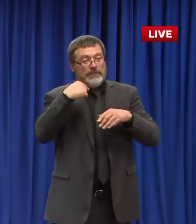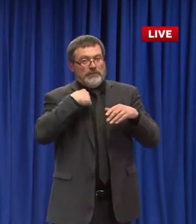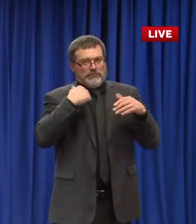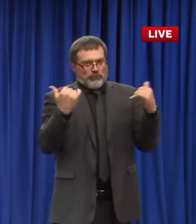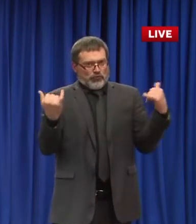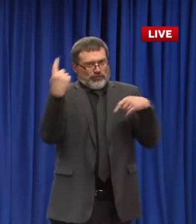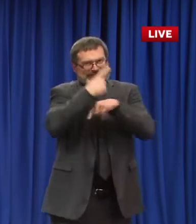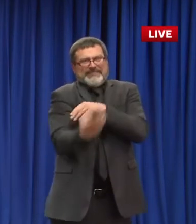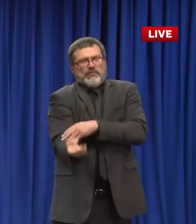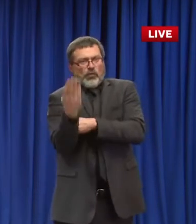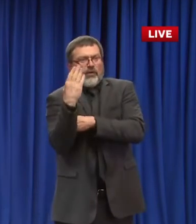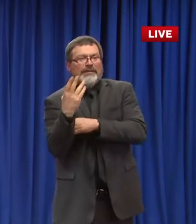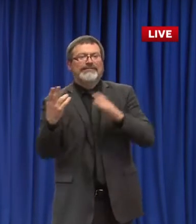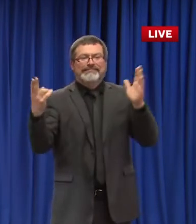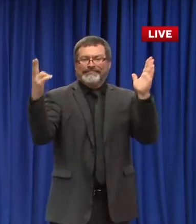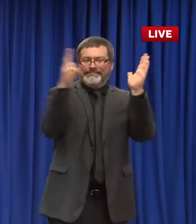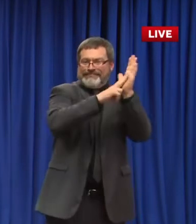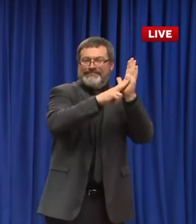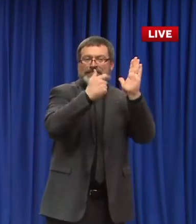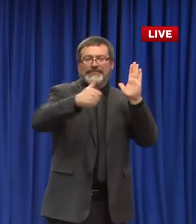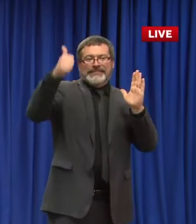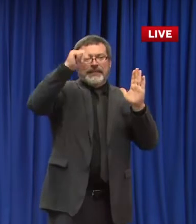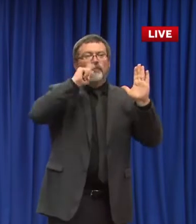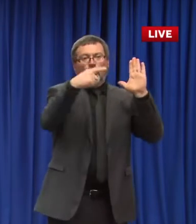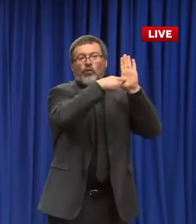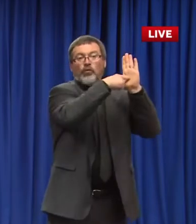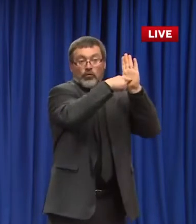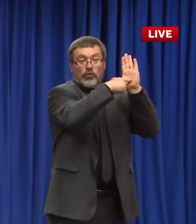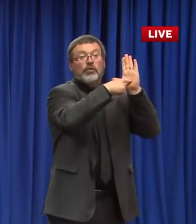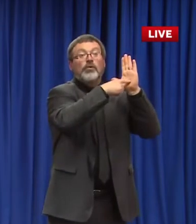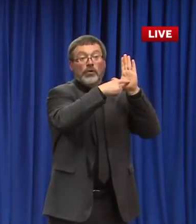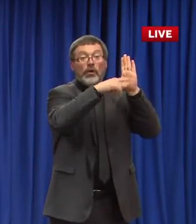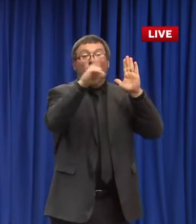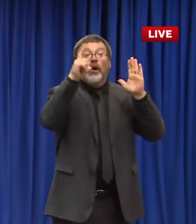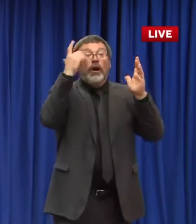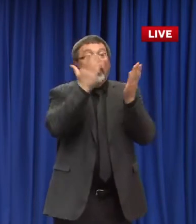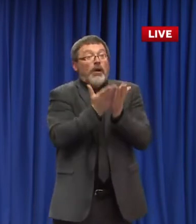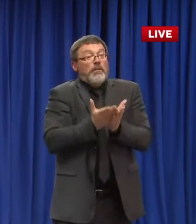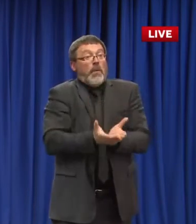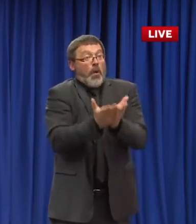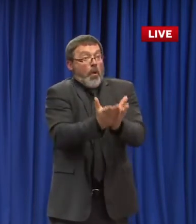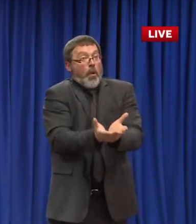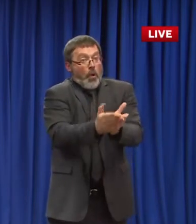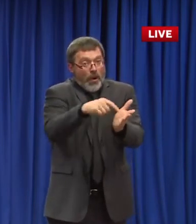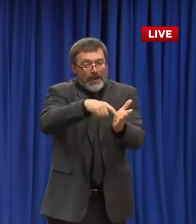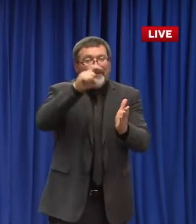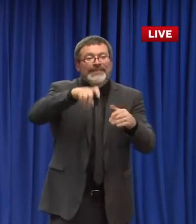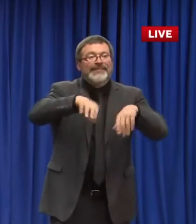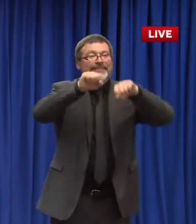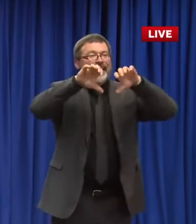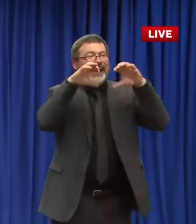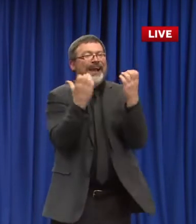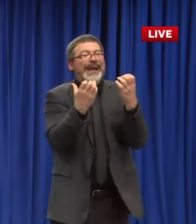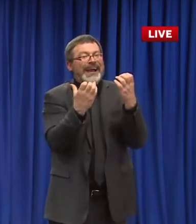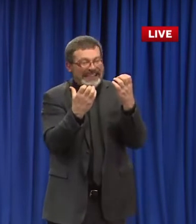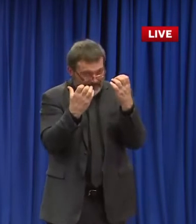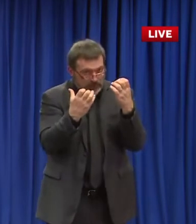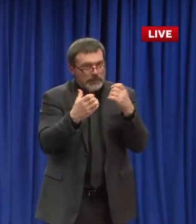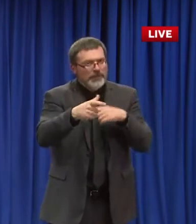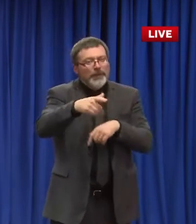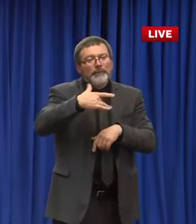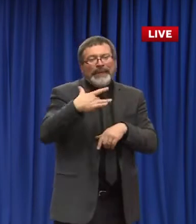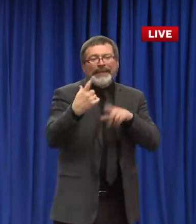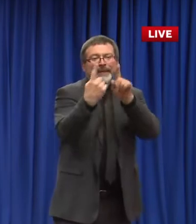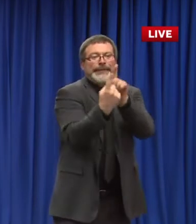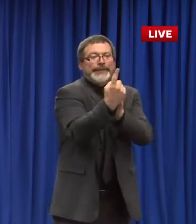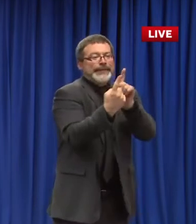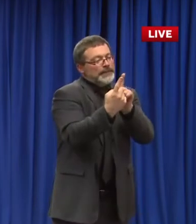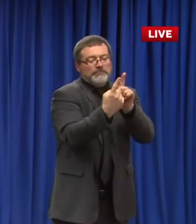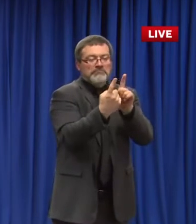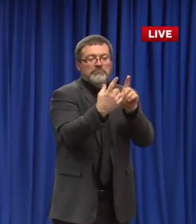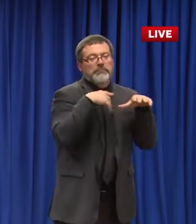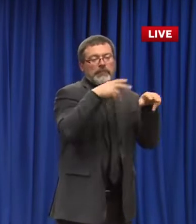SO EARLIER TODAY I DID SIGN AN EMERGENCY ORDER THAT MODIFIES OUR STATE LAWS TO ALLOW FOR SAFE BOATER EDUCATION COURSES THAT ARE USUALLY ADMINISTRATED IN CAN I BE TAKEN ONLINE AND THAT WILL